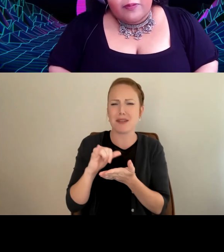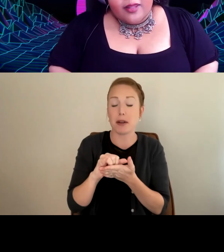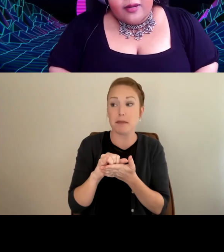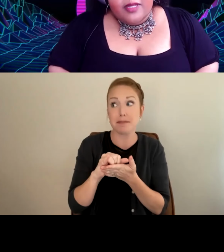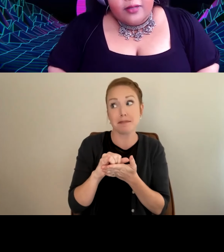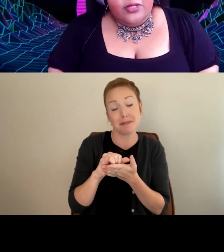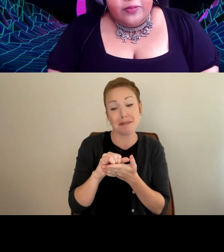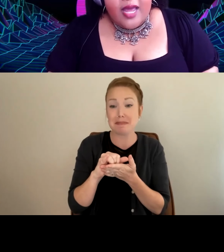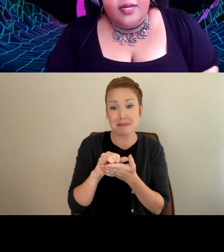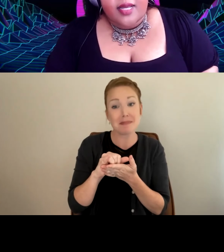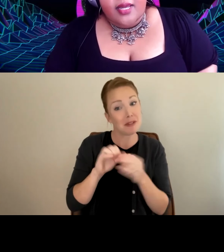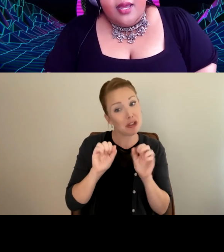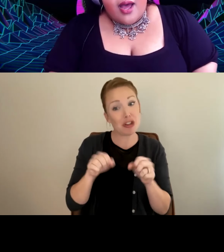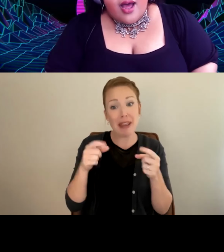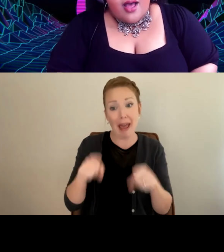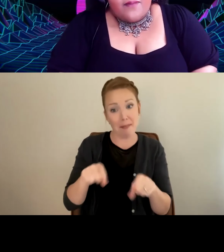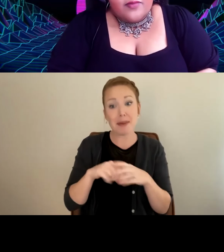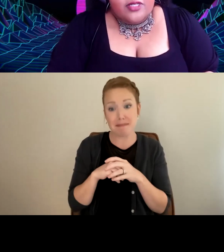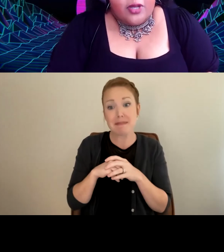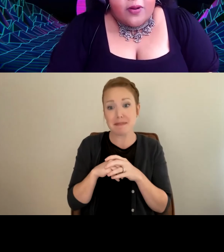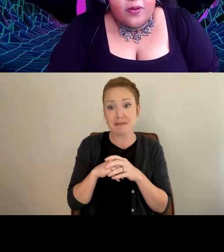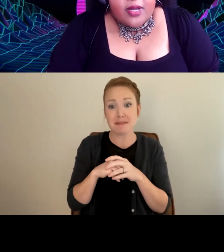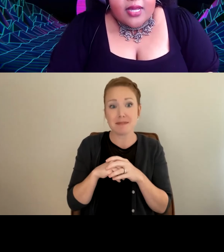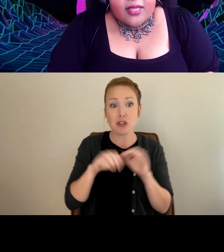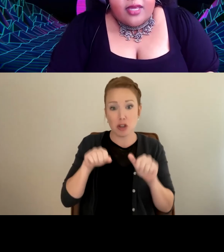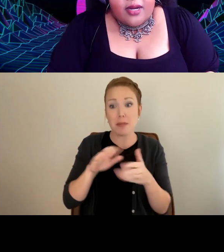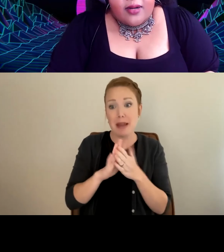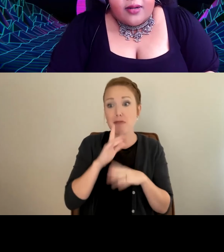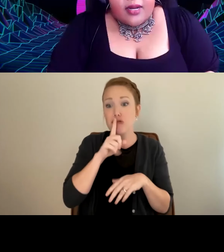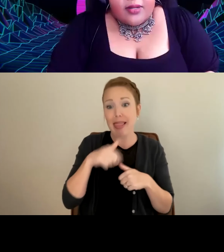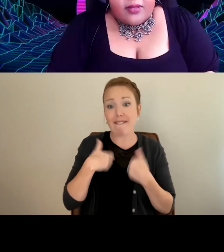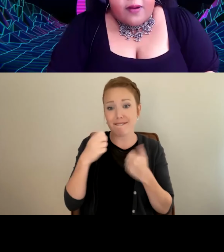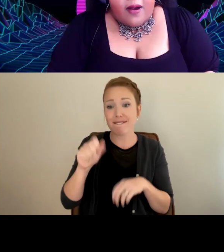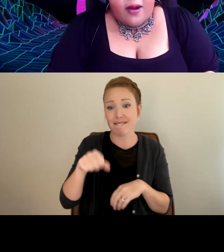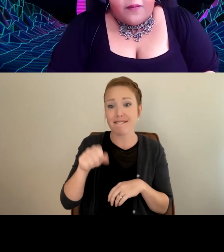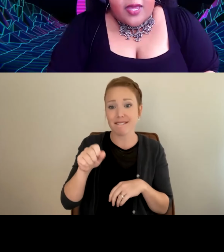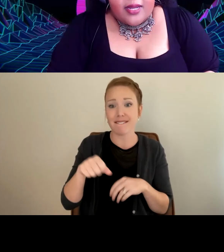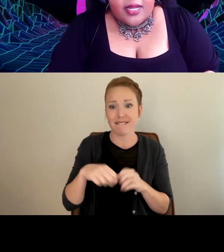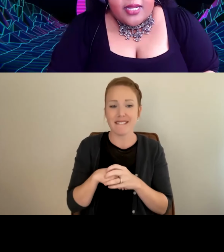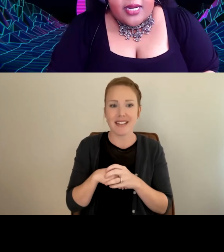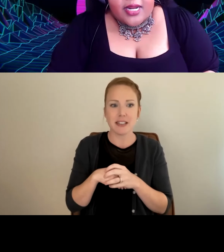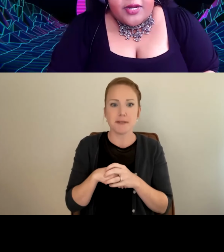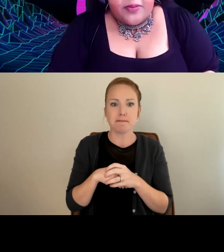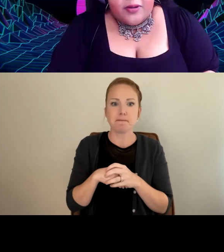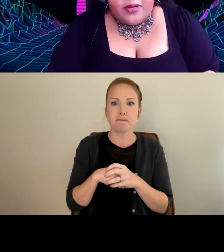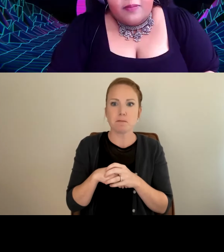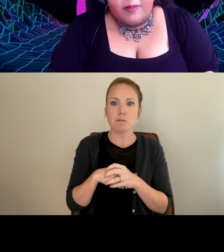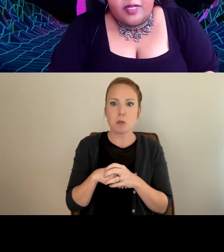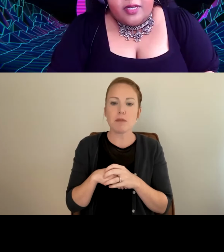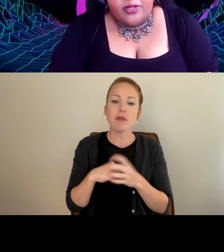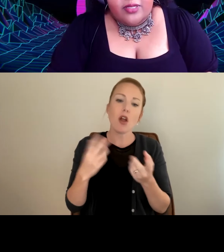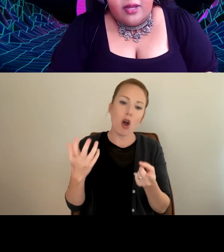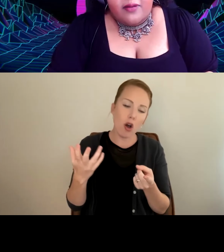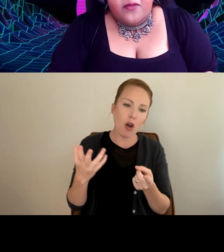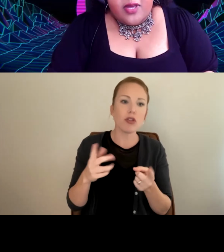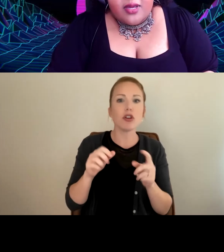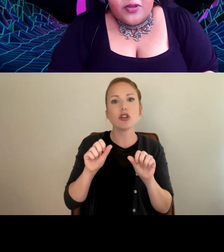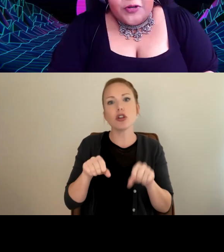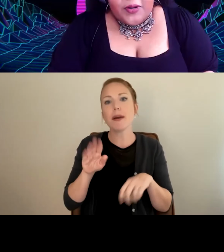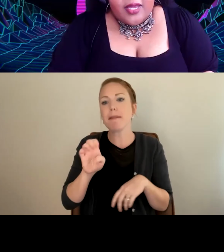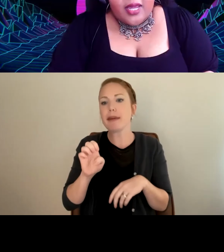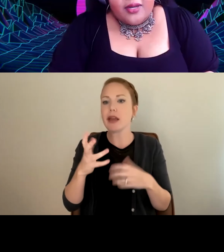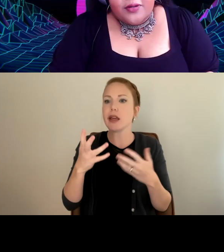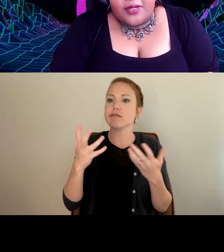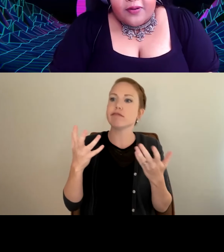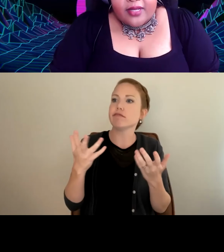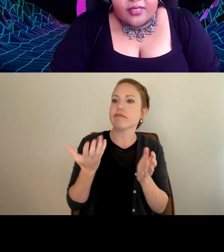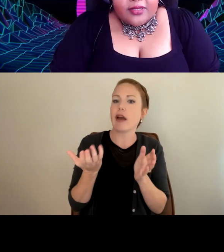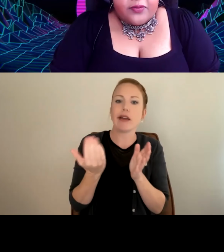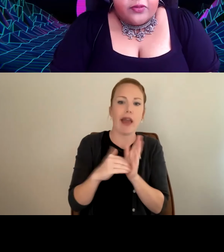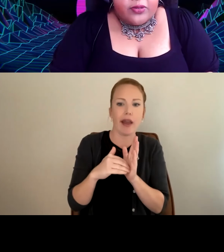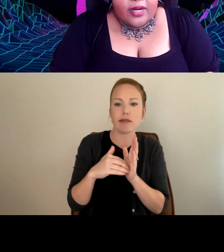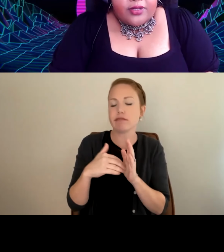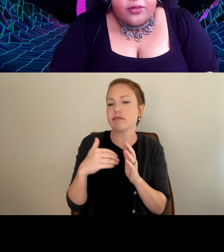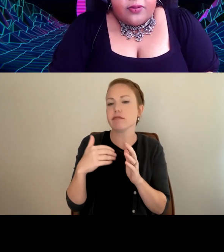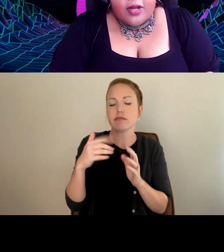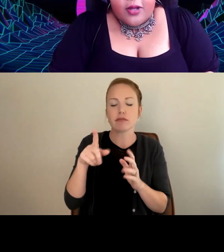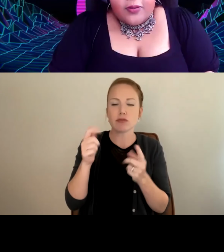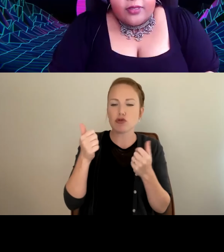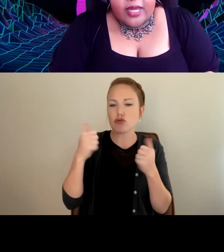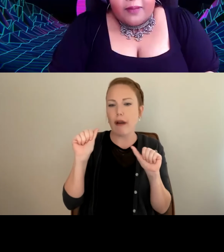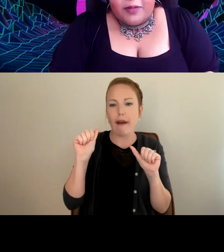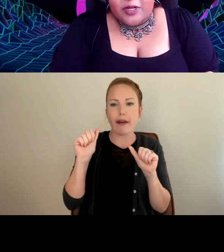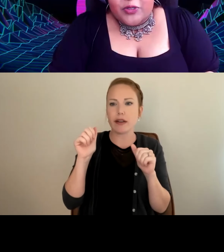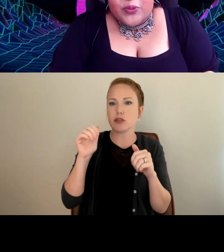going to be closer to reality. So there could be potentials of, again, trying to look at potential